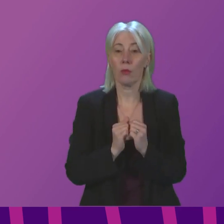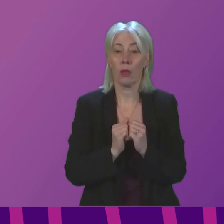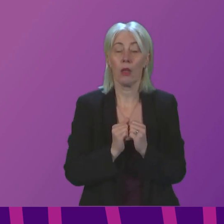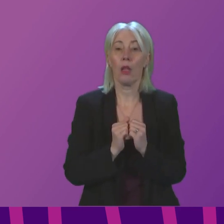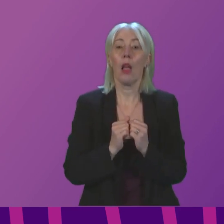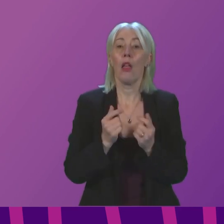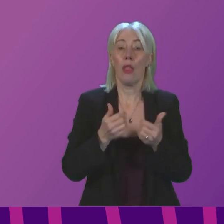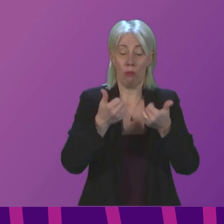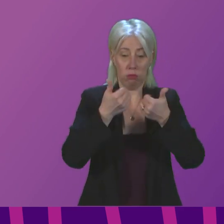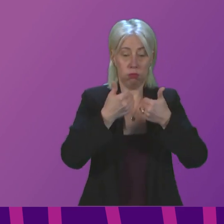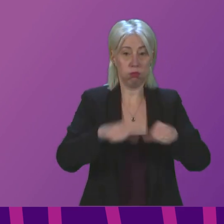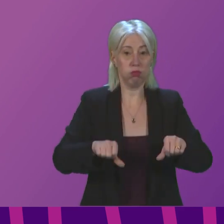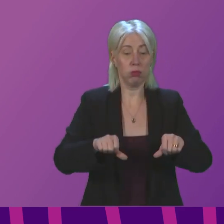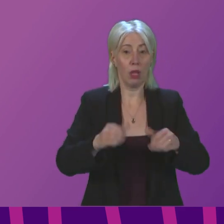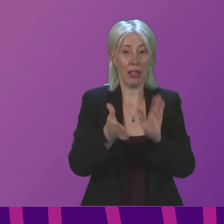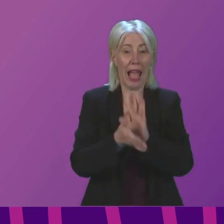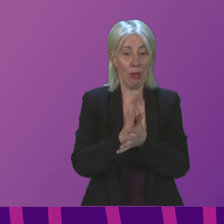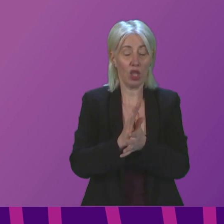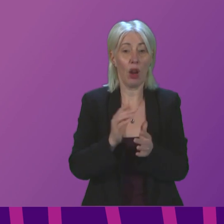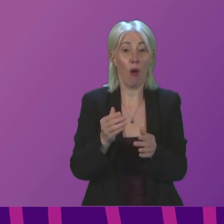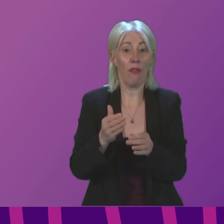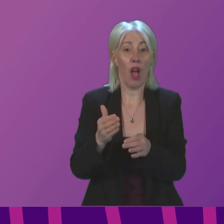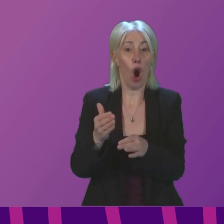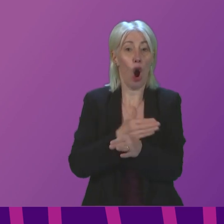the abolition of automatic early release for the most dangerous, long-term prisoners is